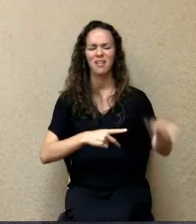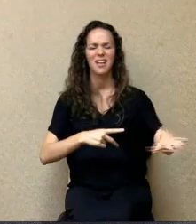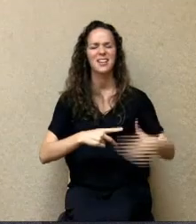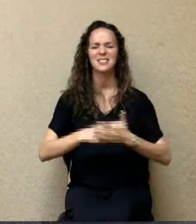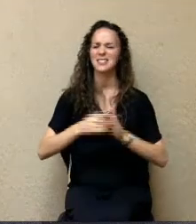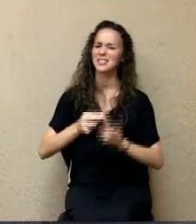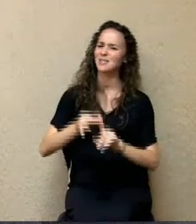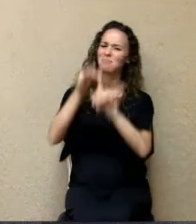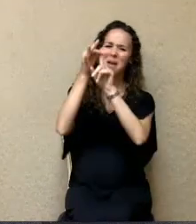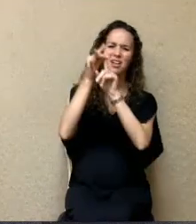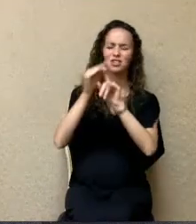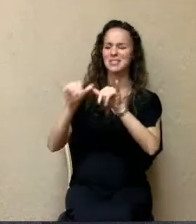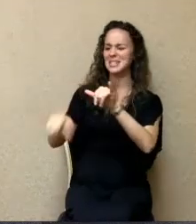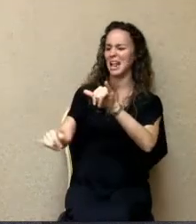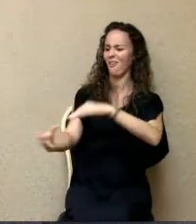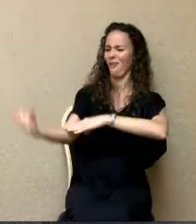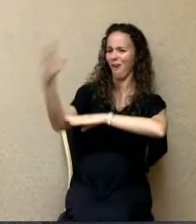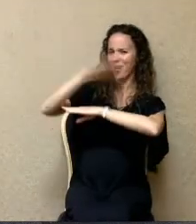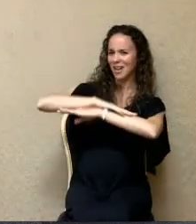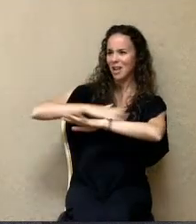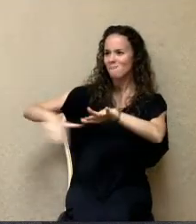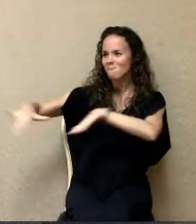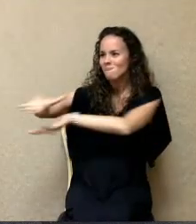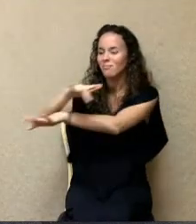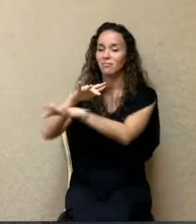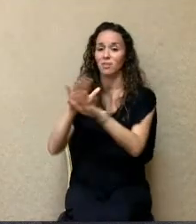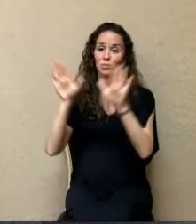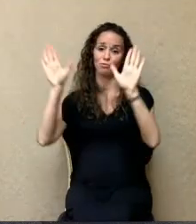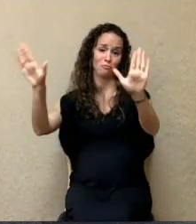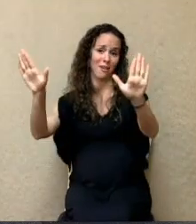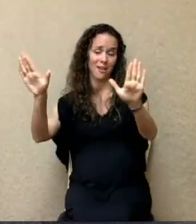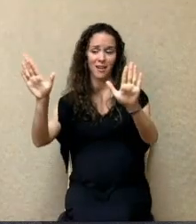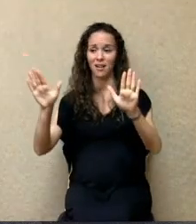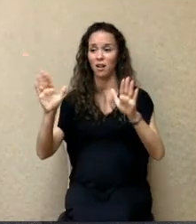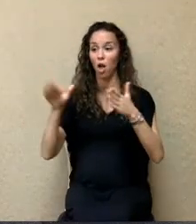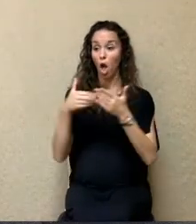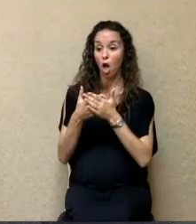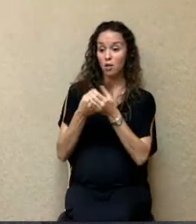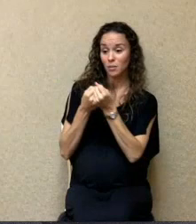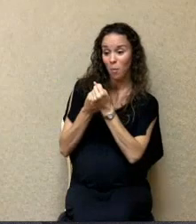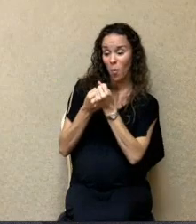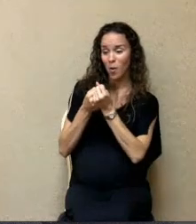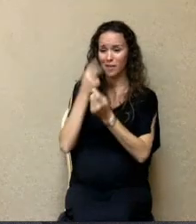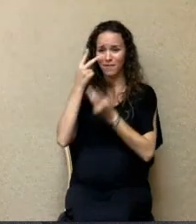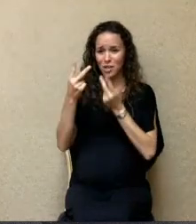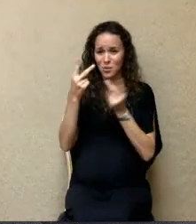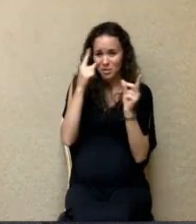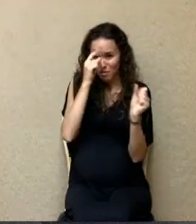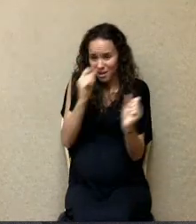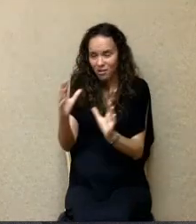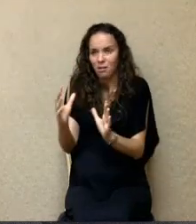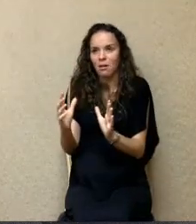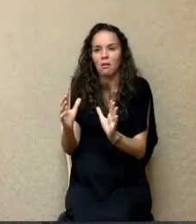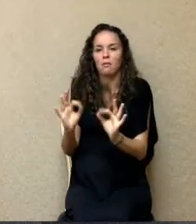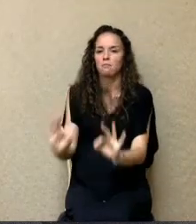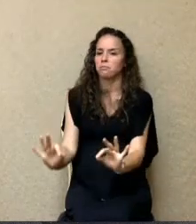We're going to stay here all day. It was great. I think all the supports and the visual strategies really helped.